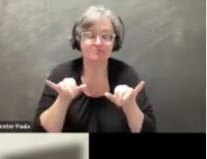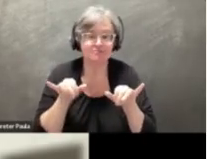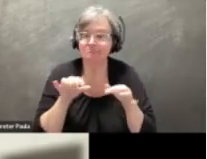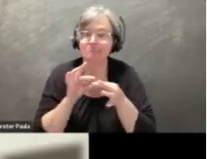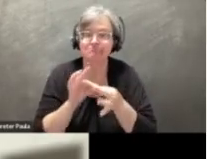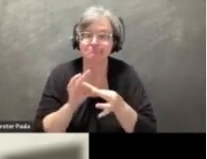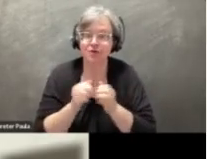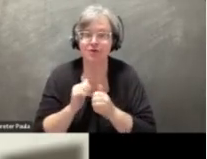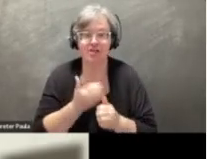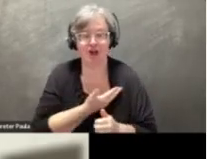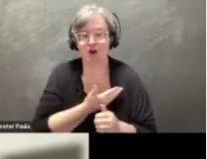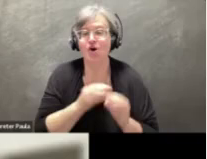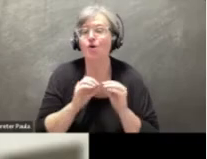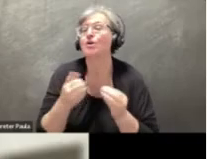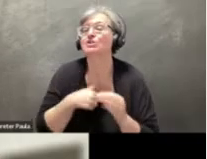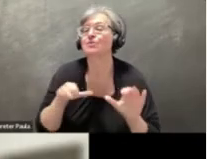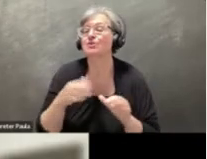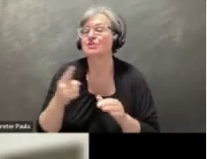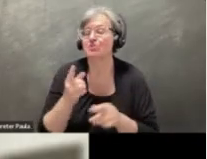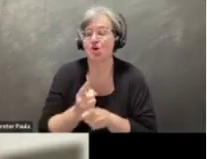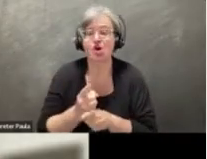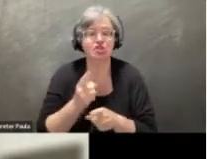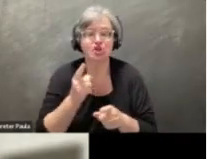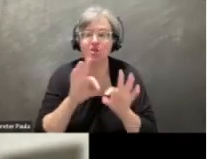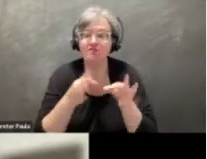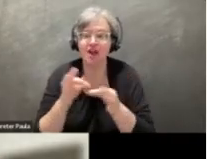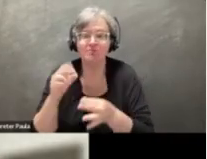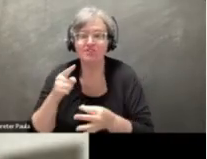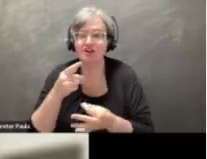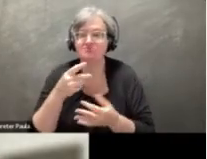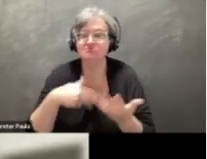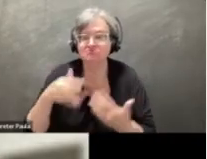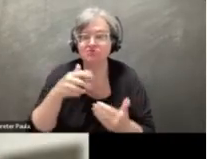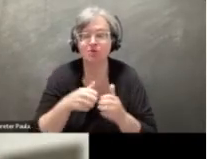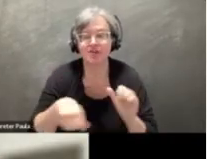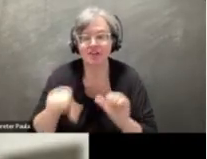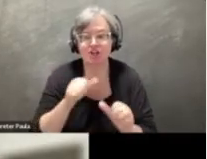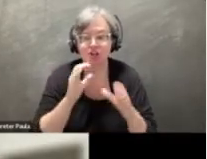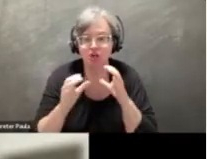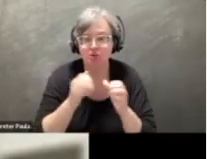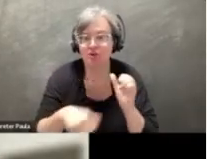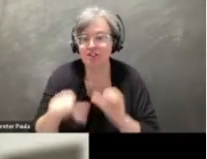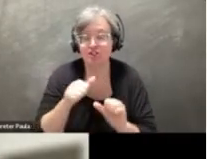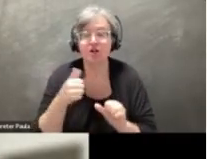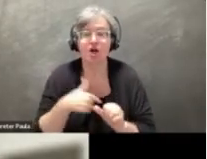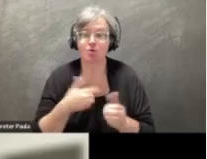be doing something right. So let's get them talking with each other right in the beginning, to realize that we are in this together, and that really